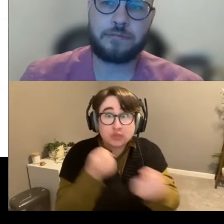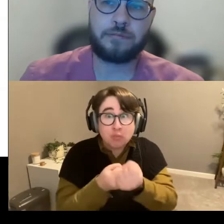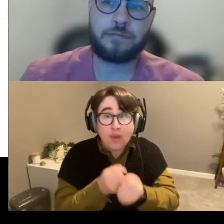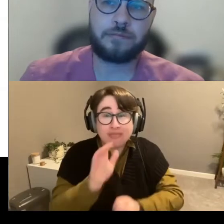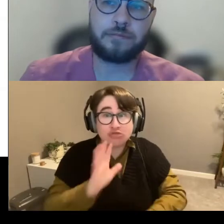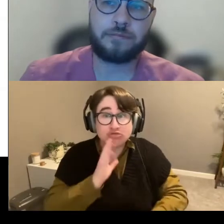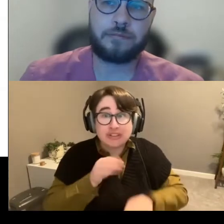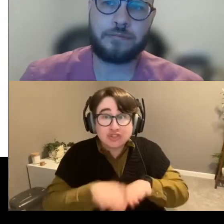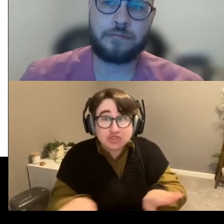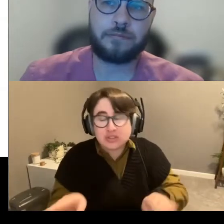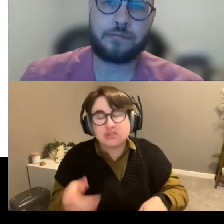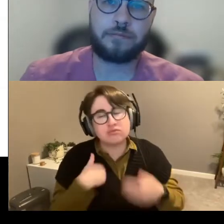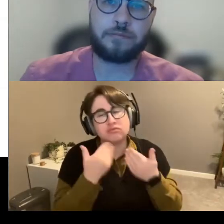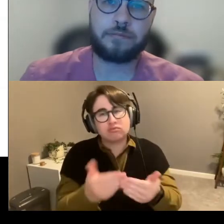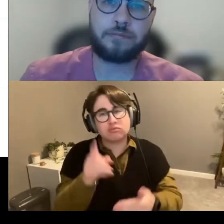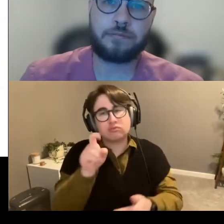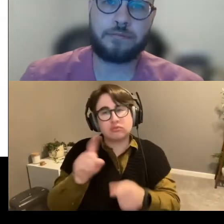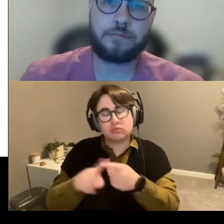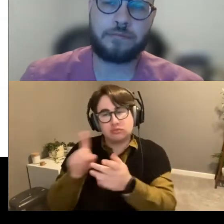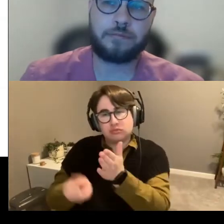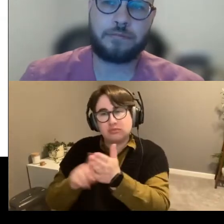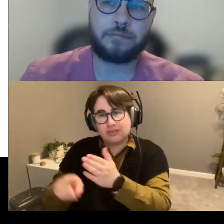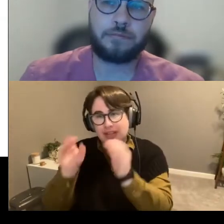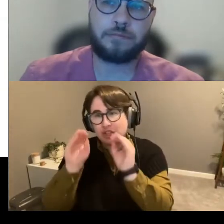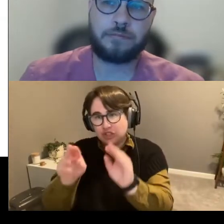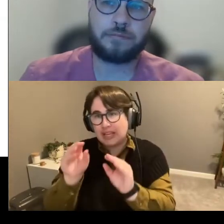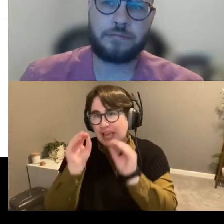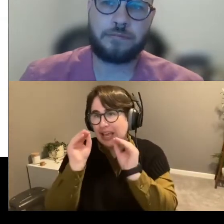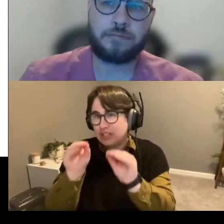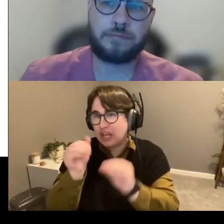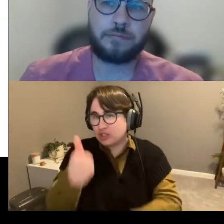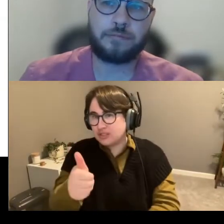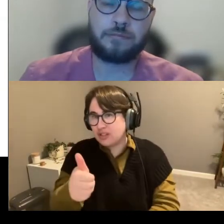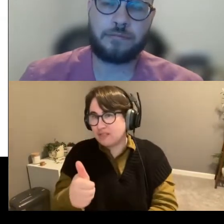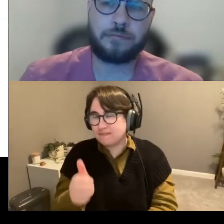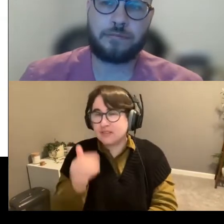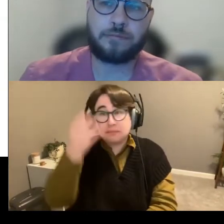I encourage folks just to be mindful of that.